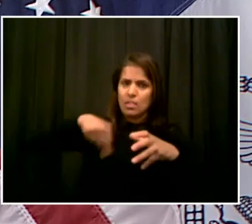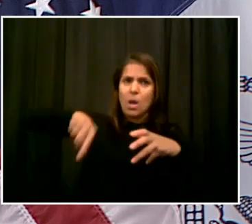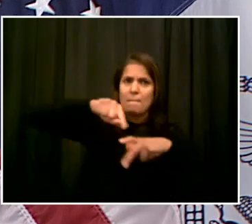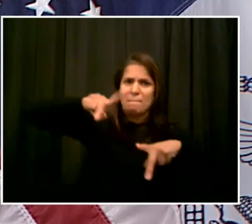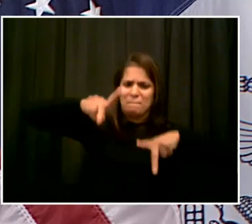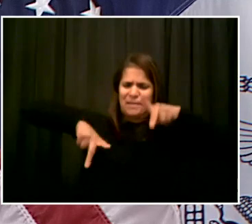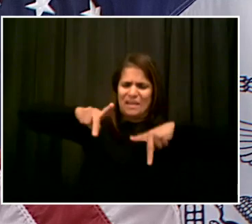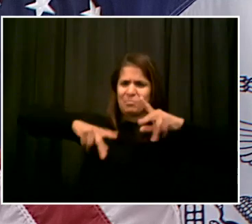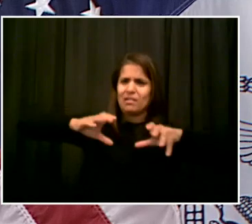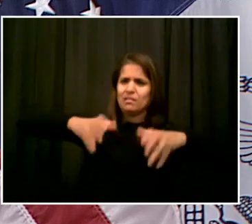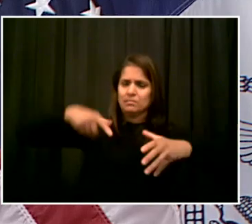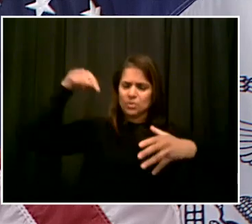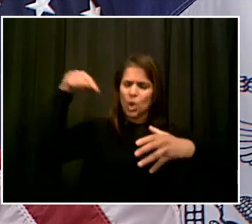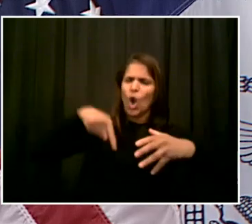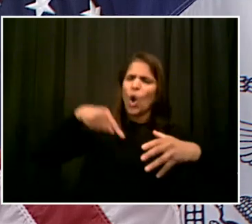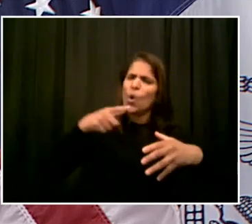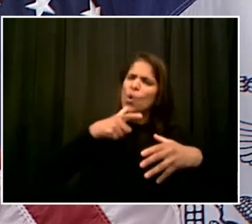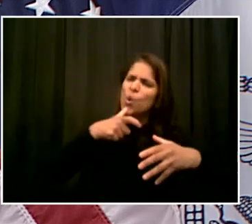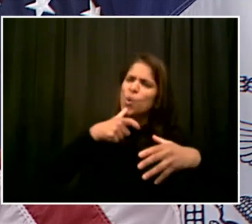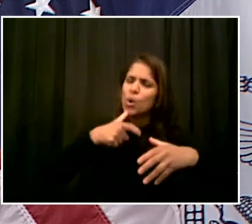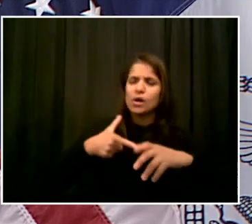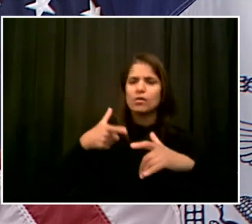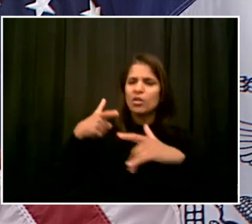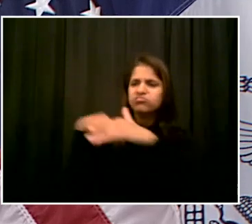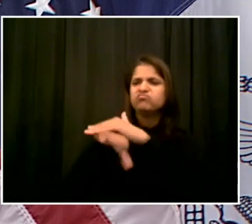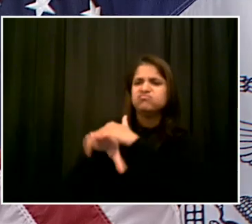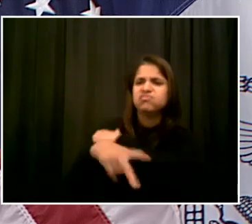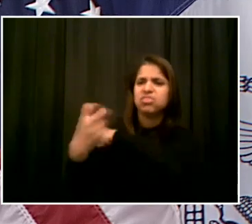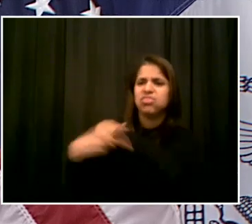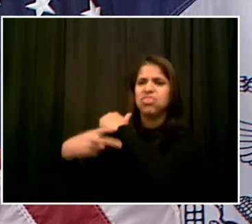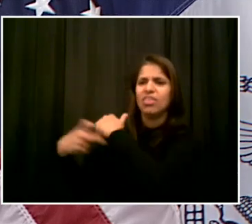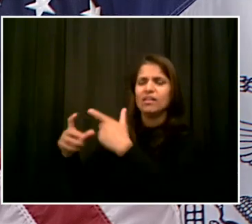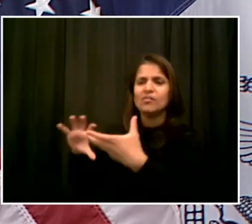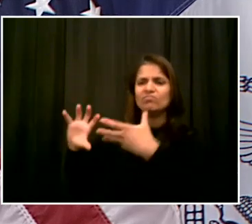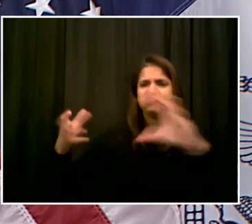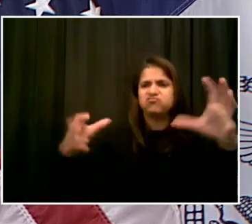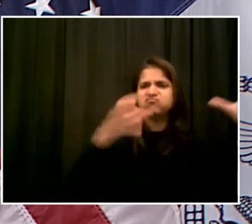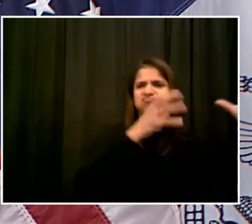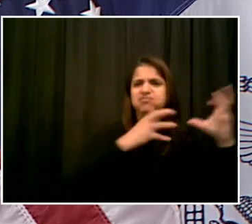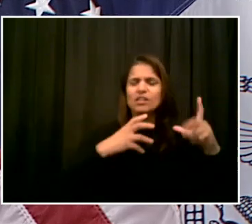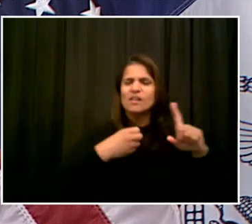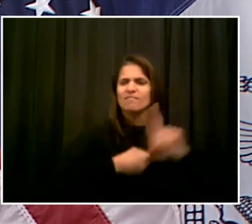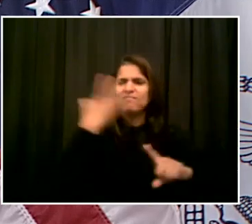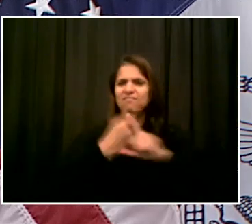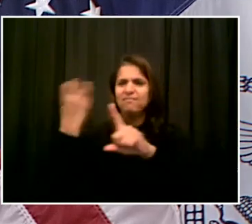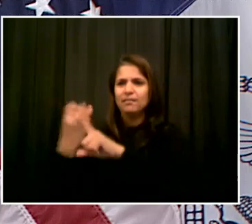AND DO THEY HAVE